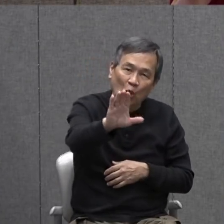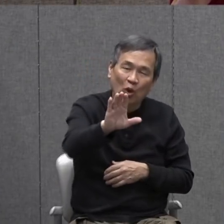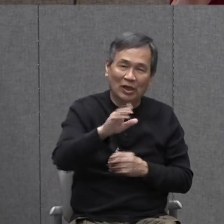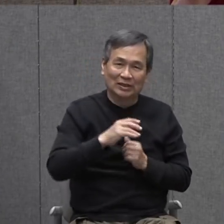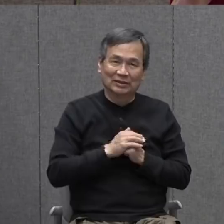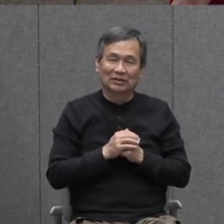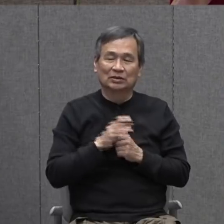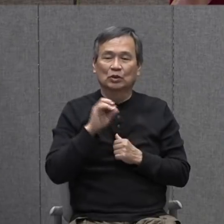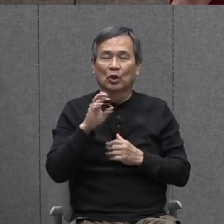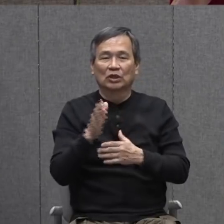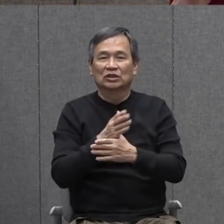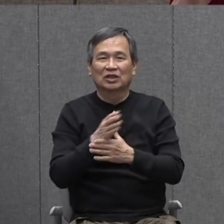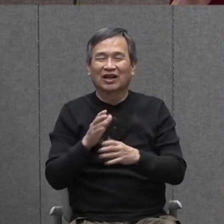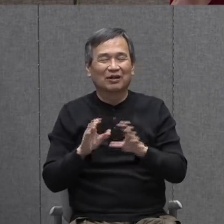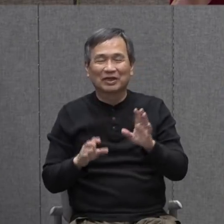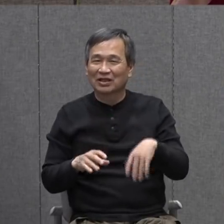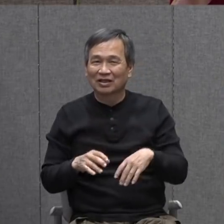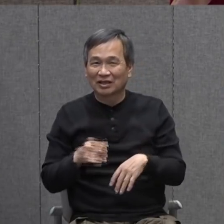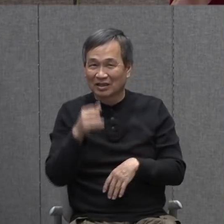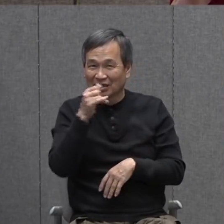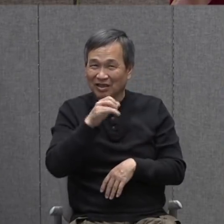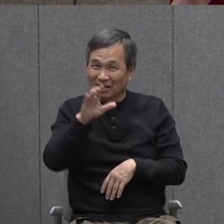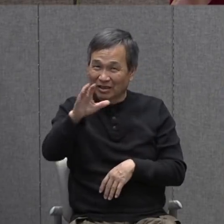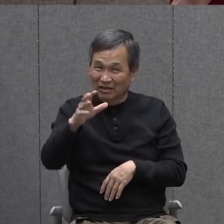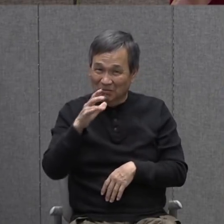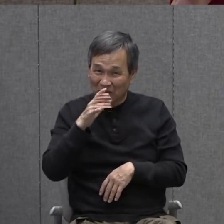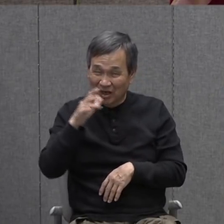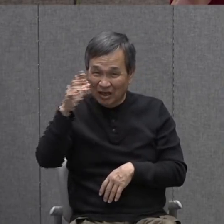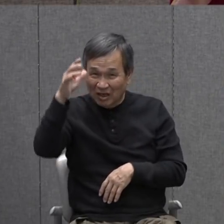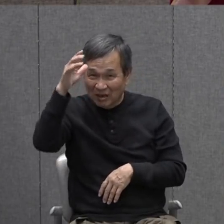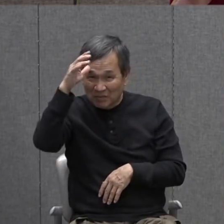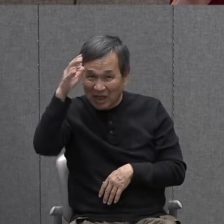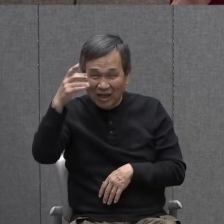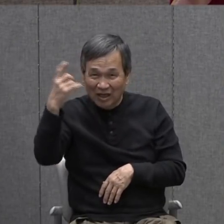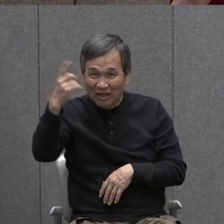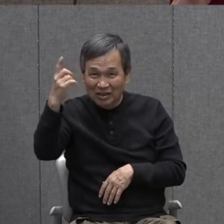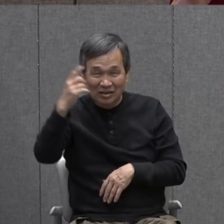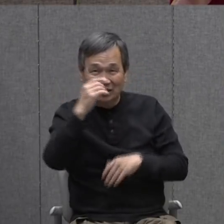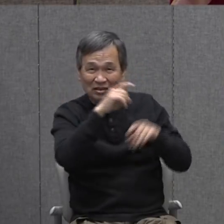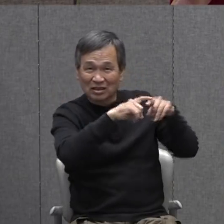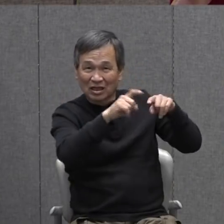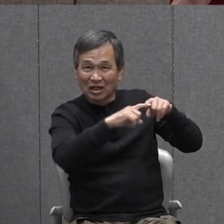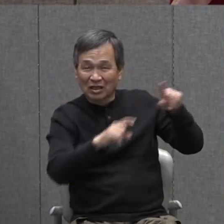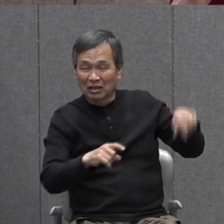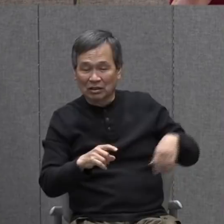Don't go into your mom's closet and grab something. No adult things, only you. This is your item.